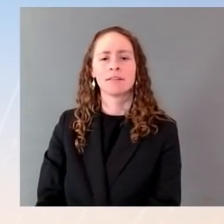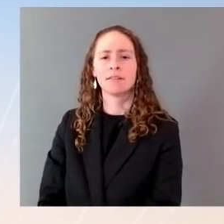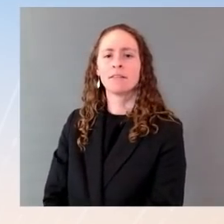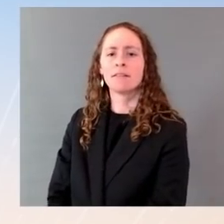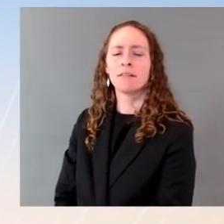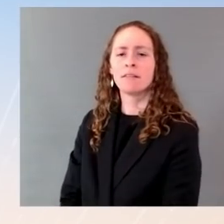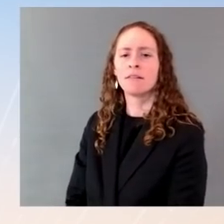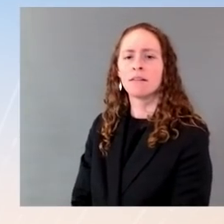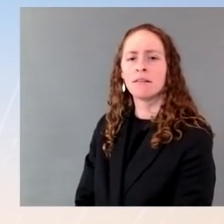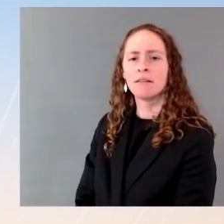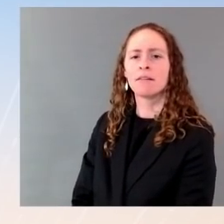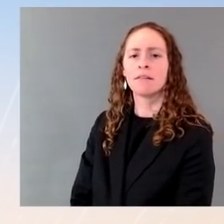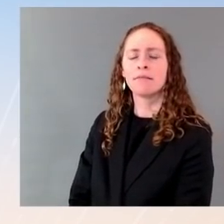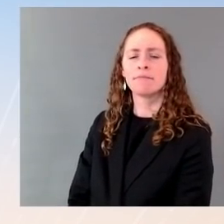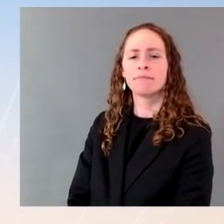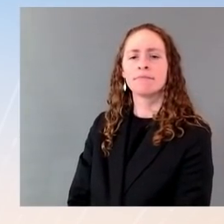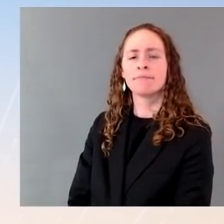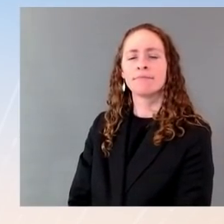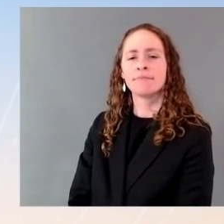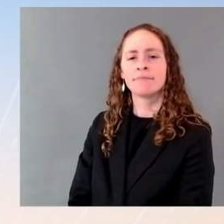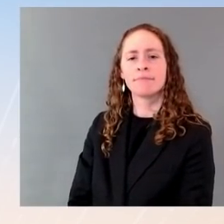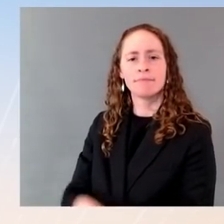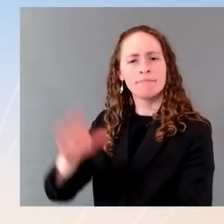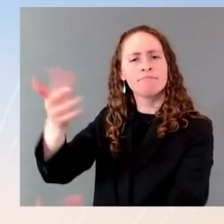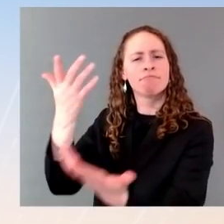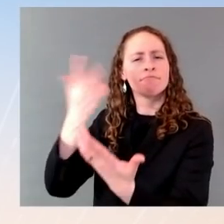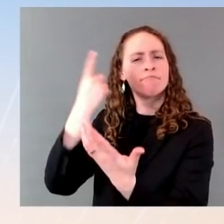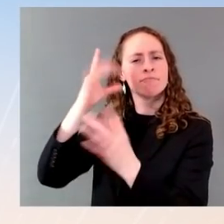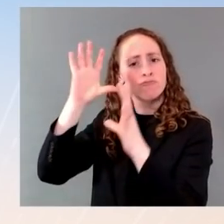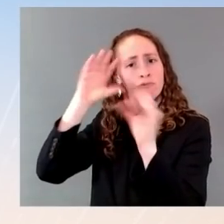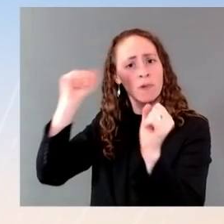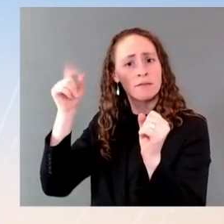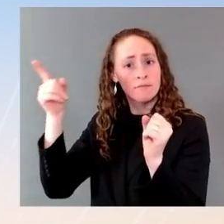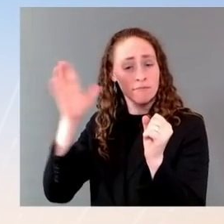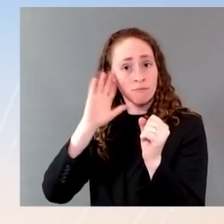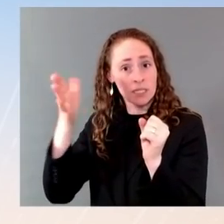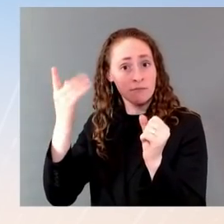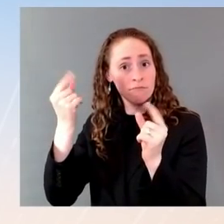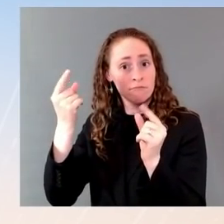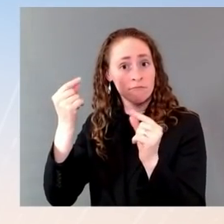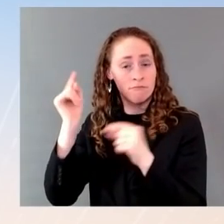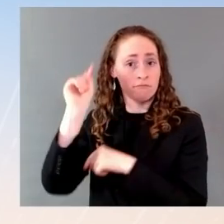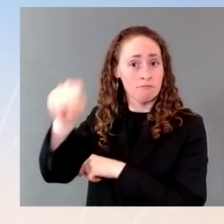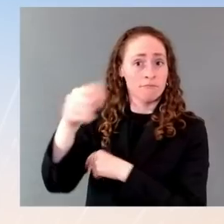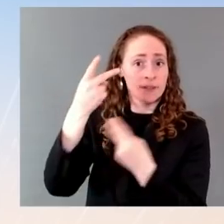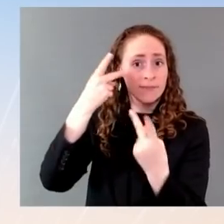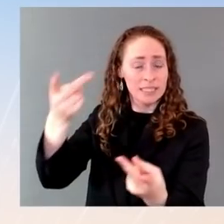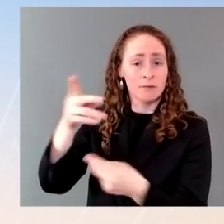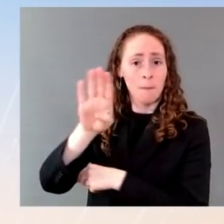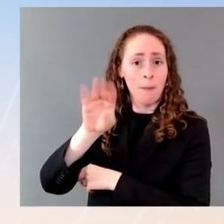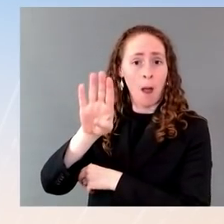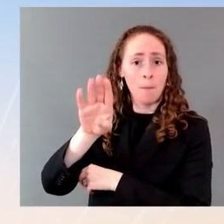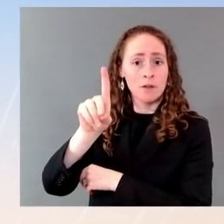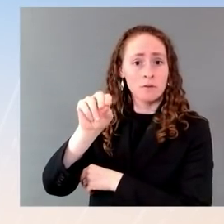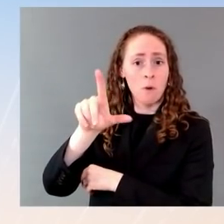considered former Senator Bob Dole a friend, somebody he admired greatly, as you saw in the statement, but I will let them announce any specifics